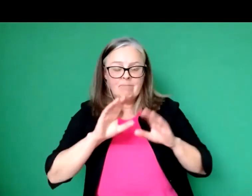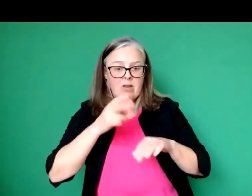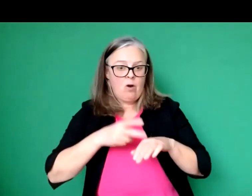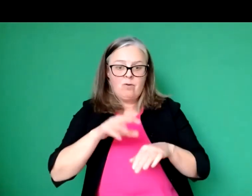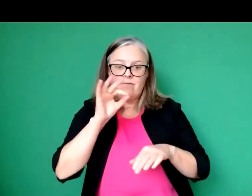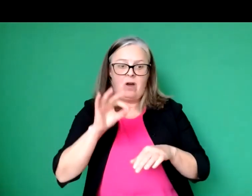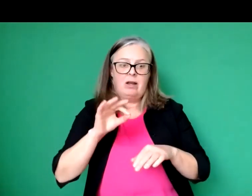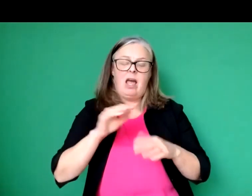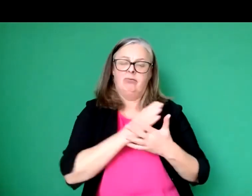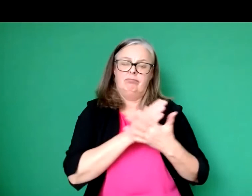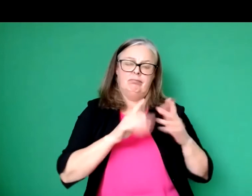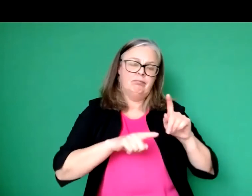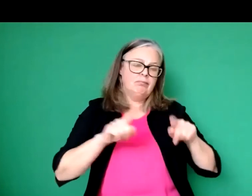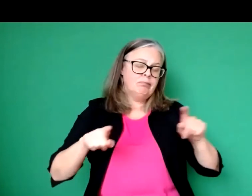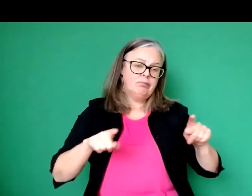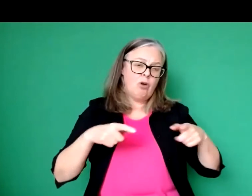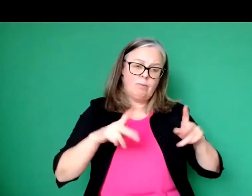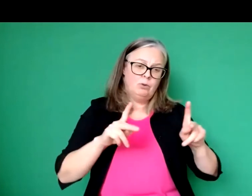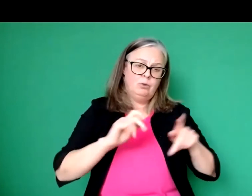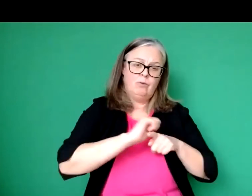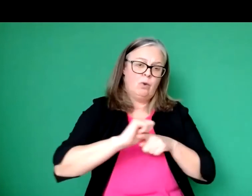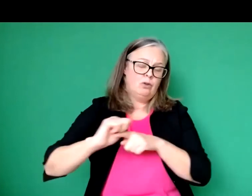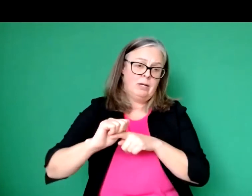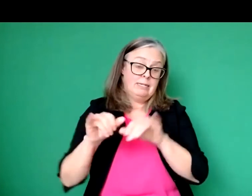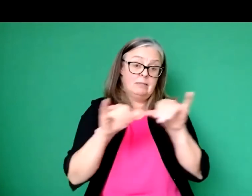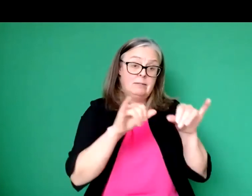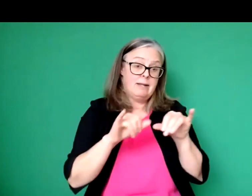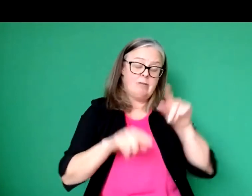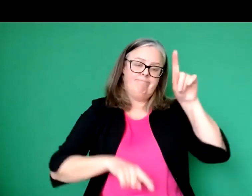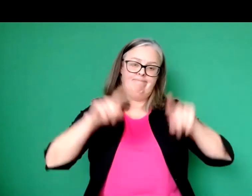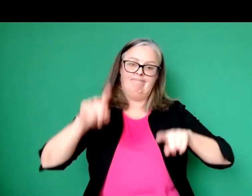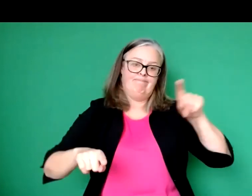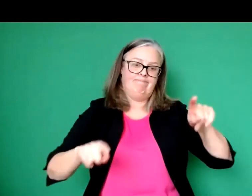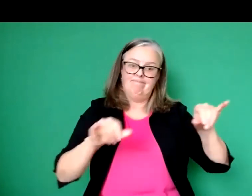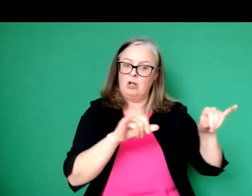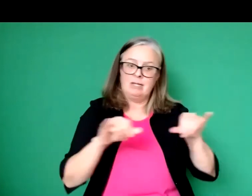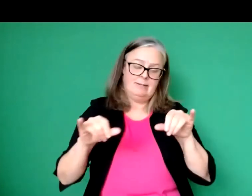training opportunities are out there the standards are inconsistent and vary from trainer to trainer